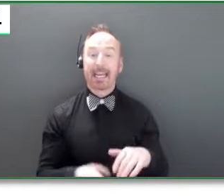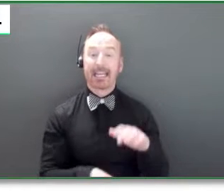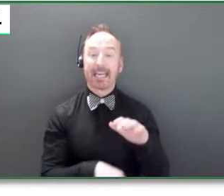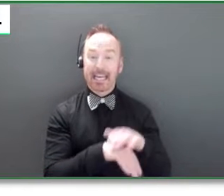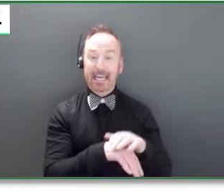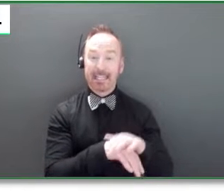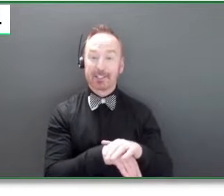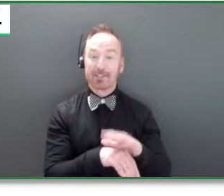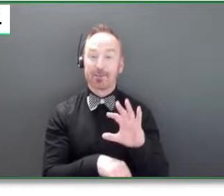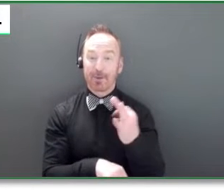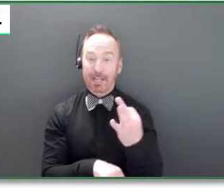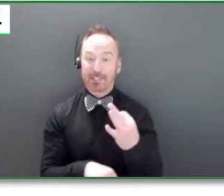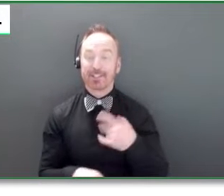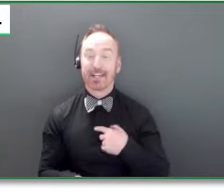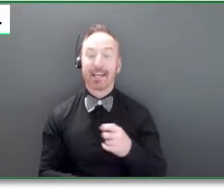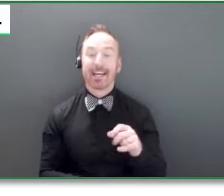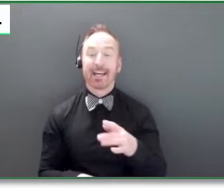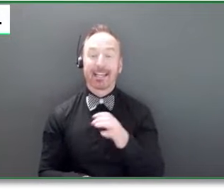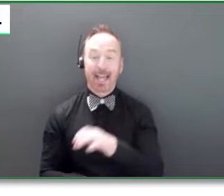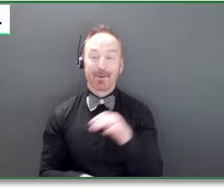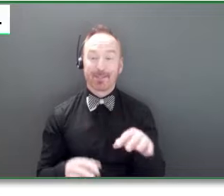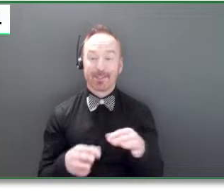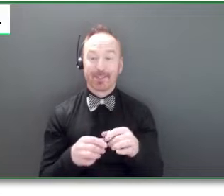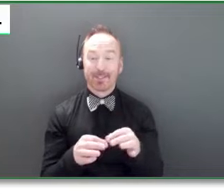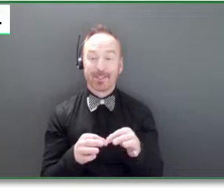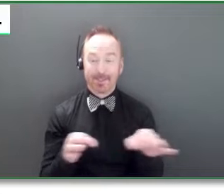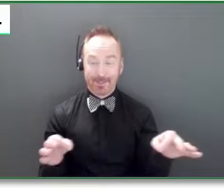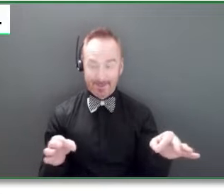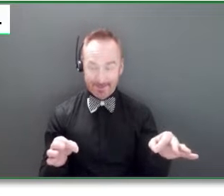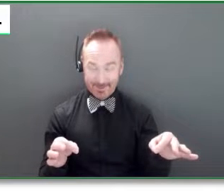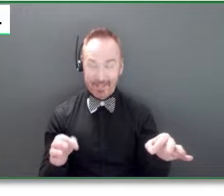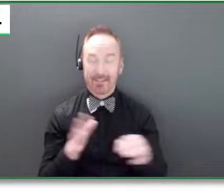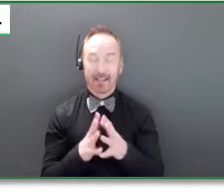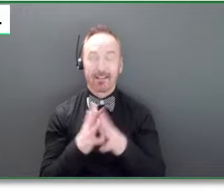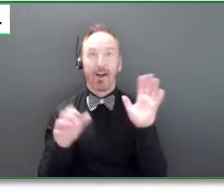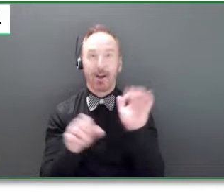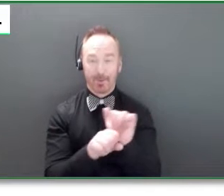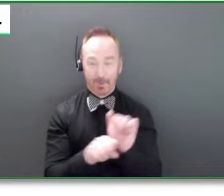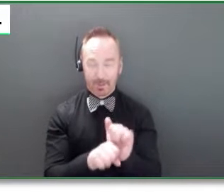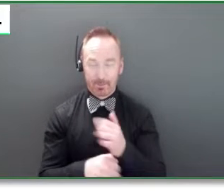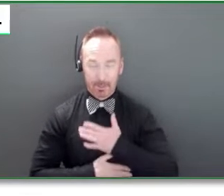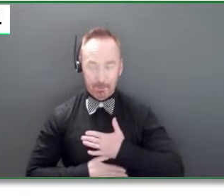exhausting work and we greatly appreciate it. Thank you.